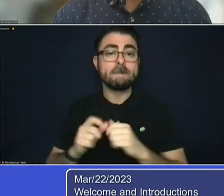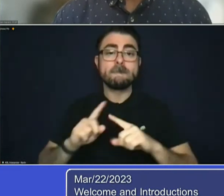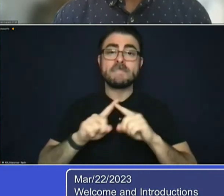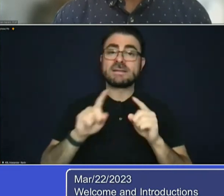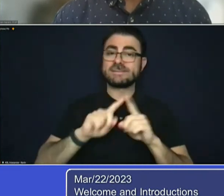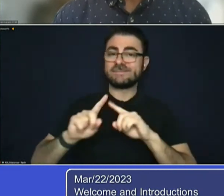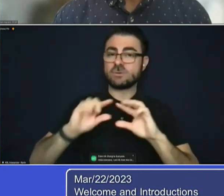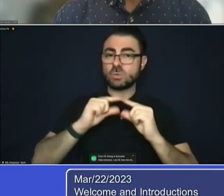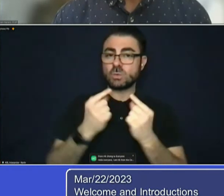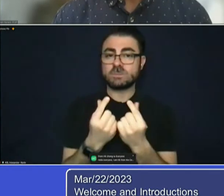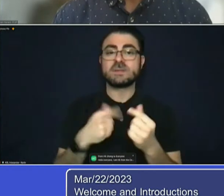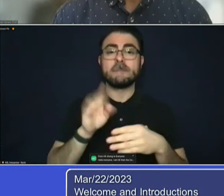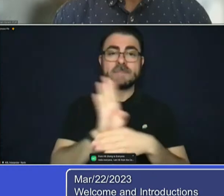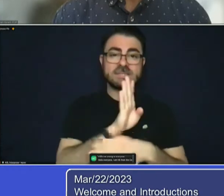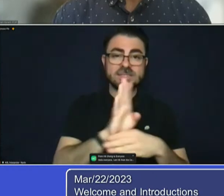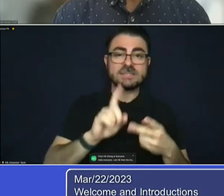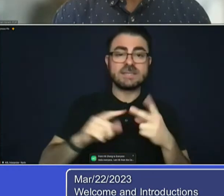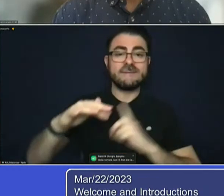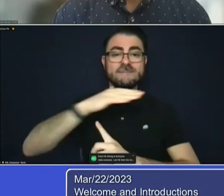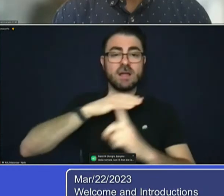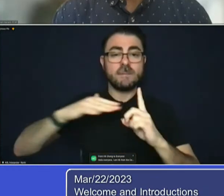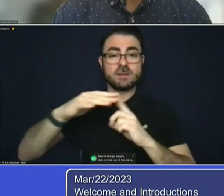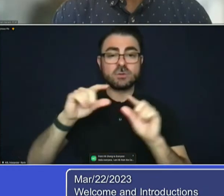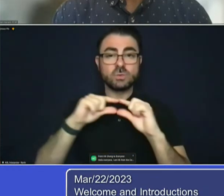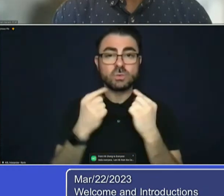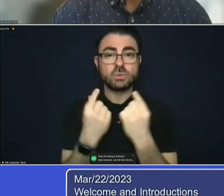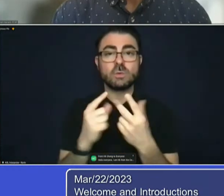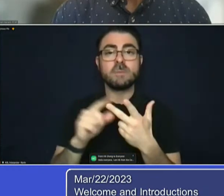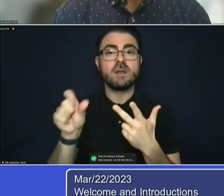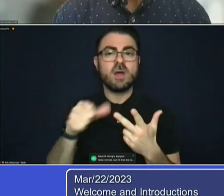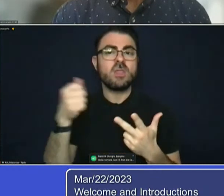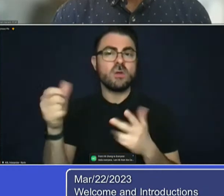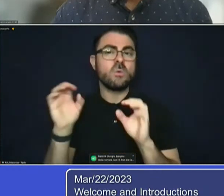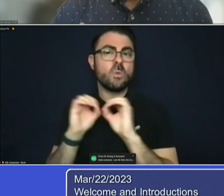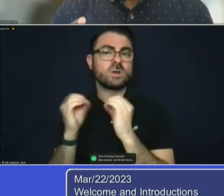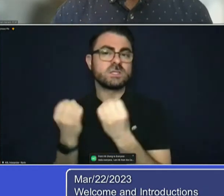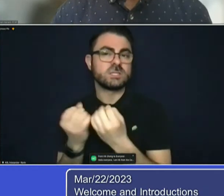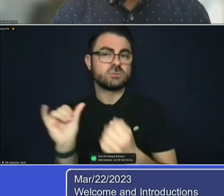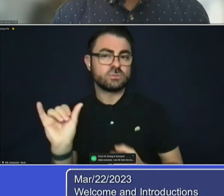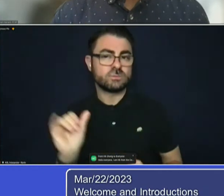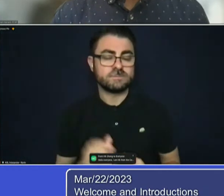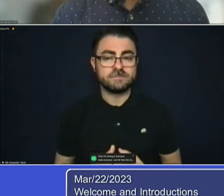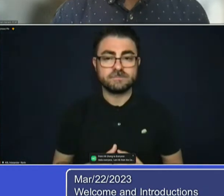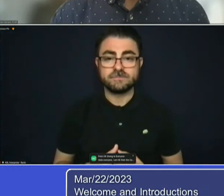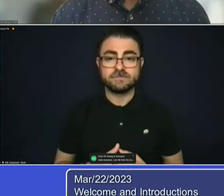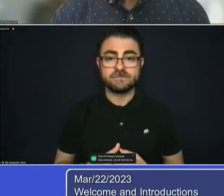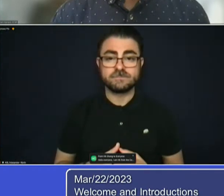IT WAS PART OF A BROAD COALITION OF BUSINESSES, LABOR,